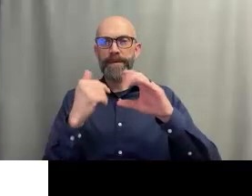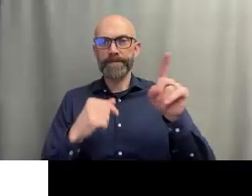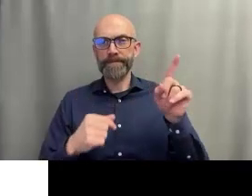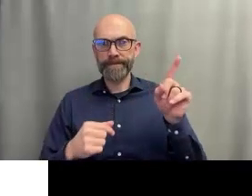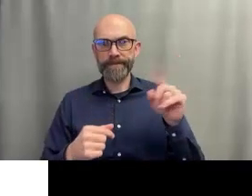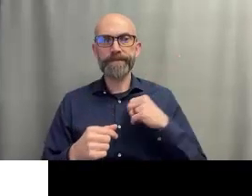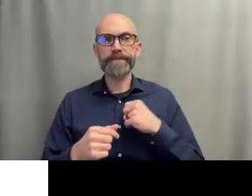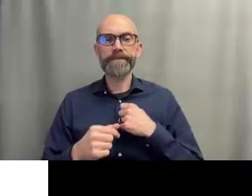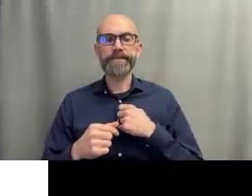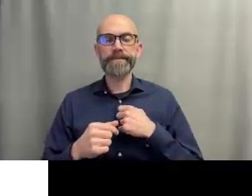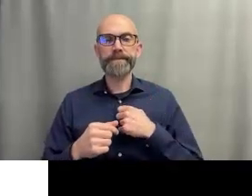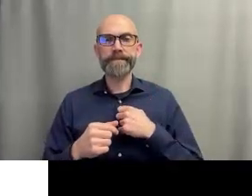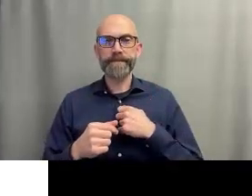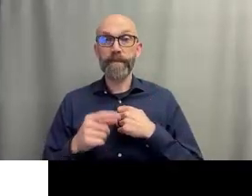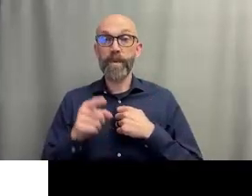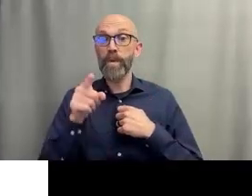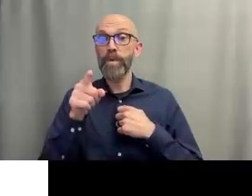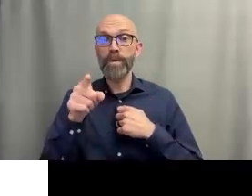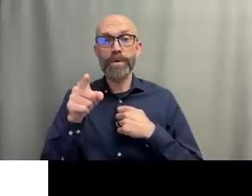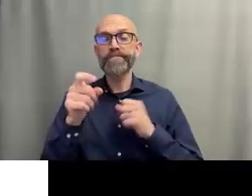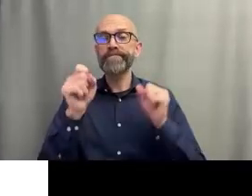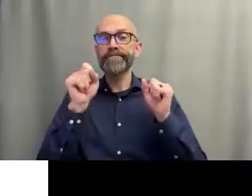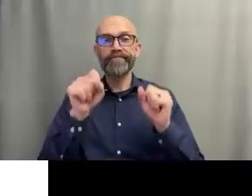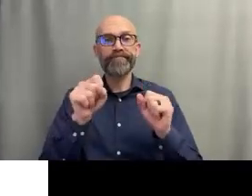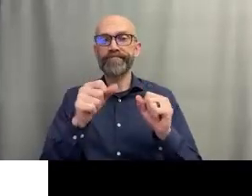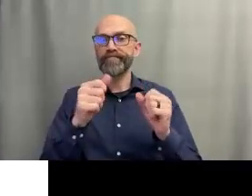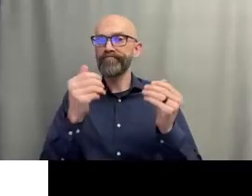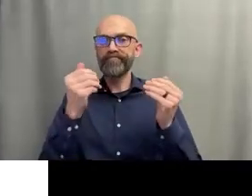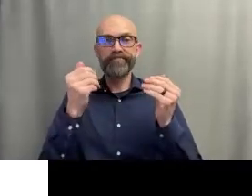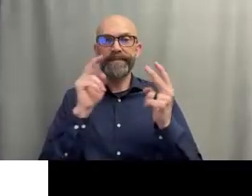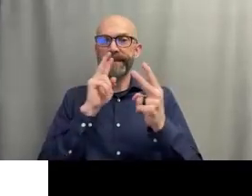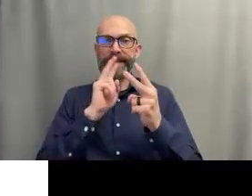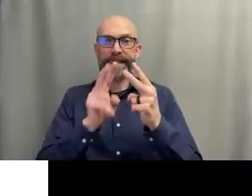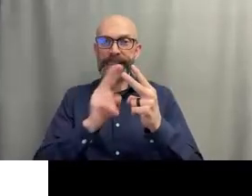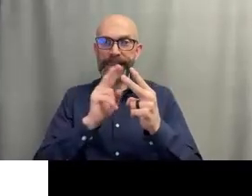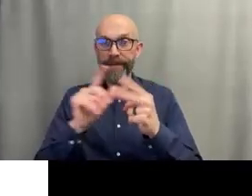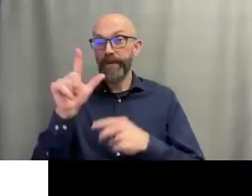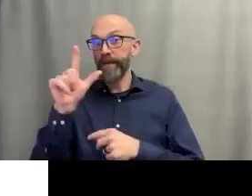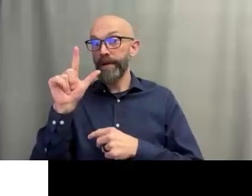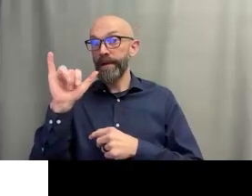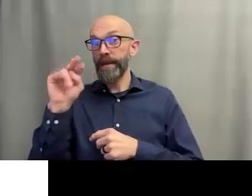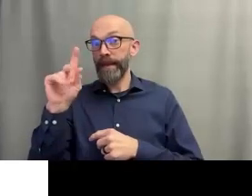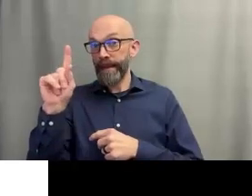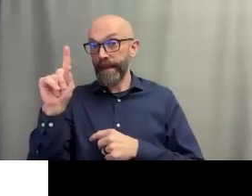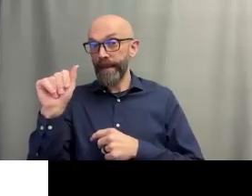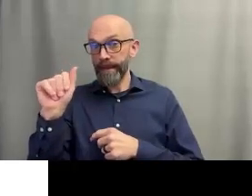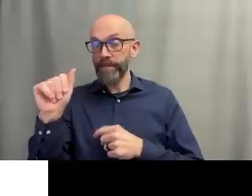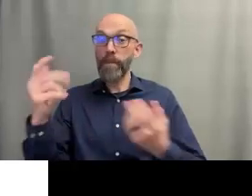So you can definitely reach out to either Linda or me at any time with any questions